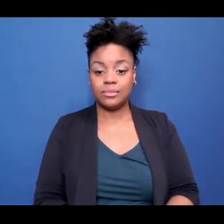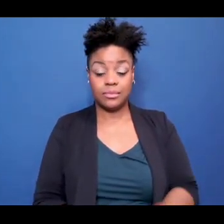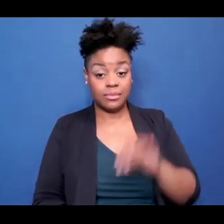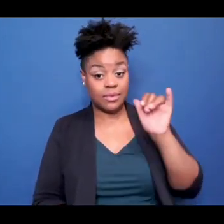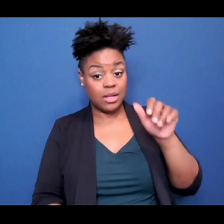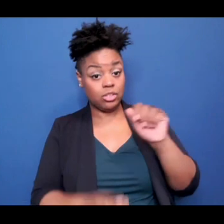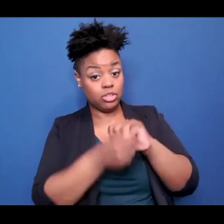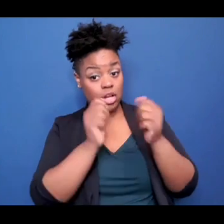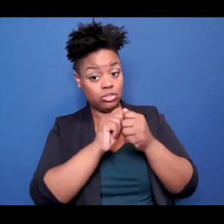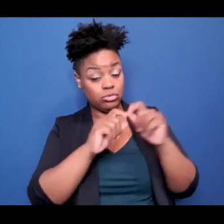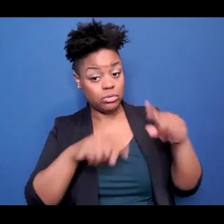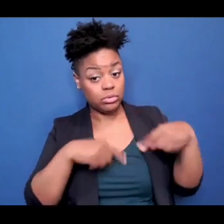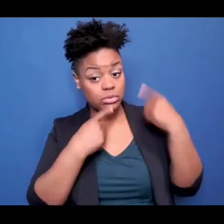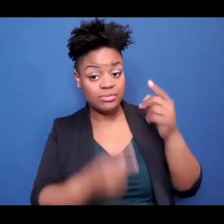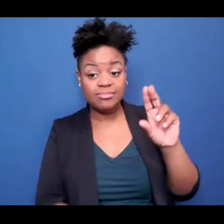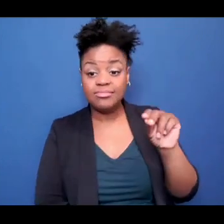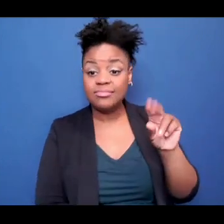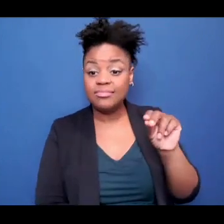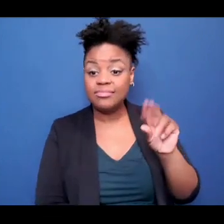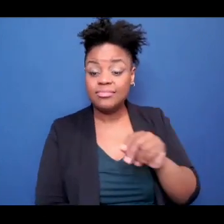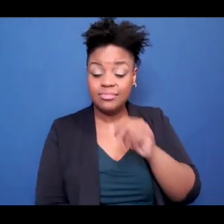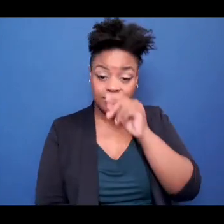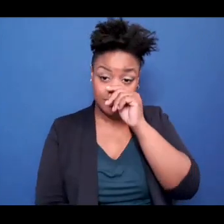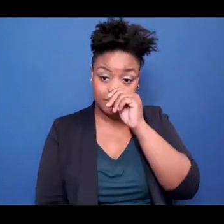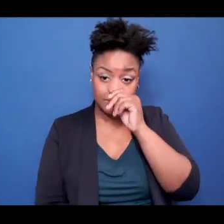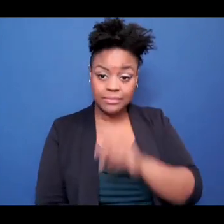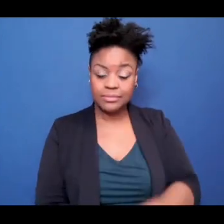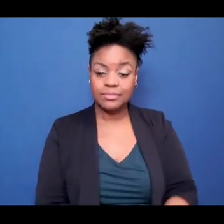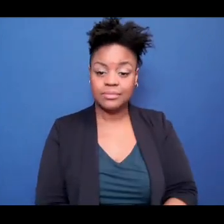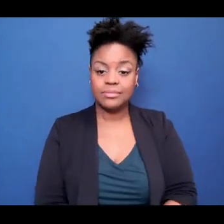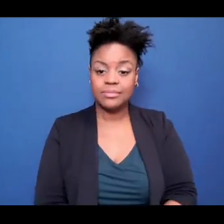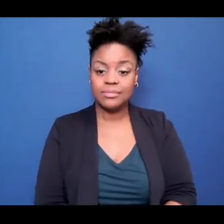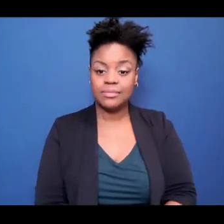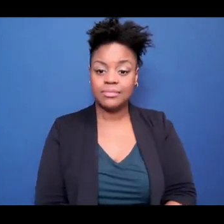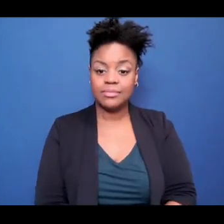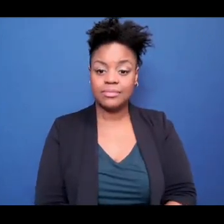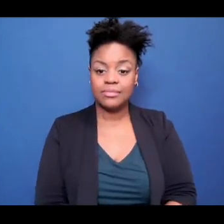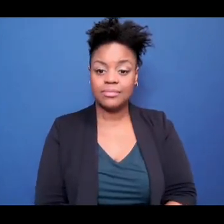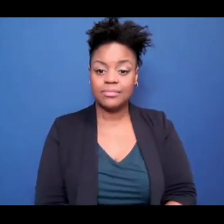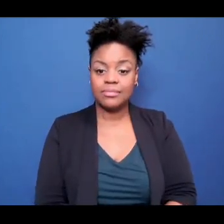HAVE UNFORTUNATELY NOT GONE ANYWHERE.